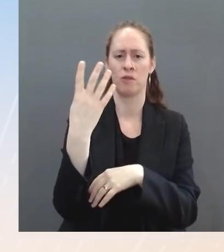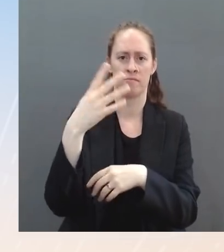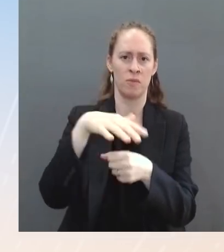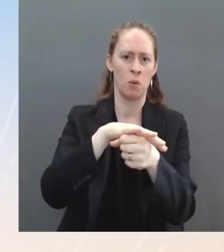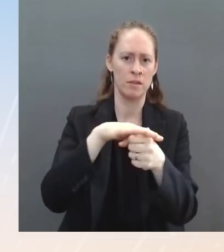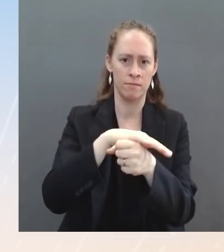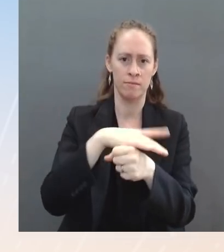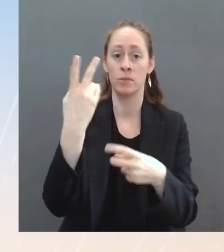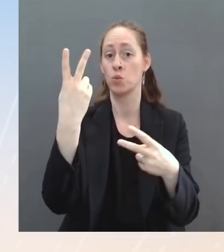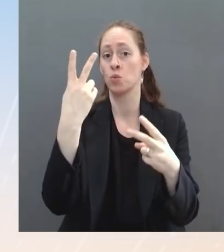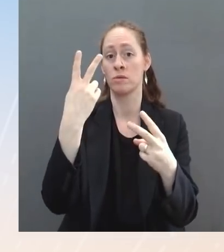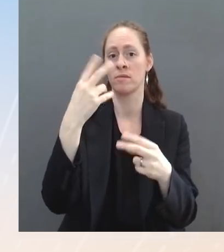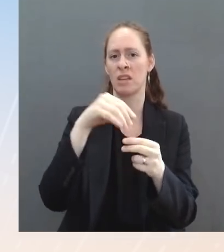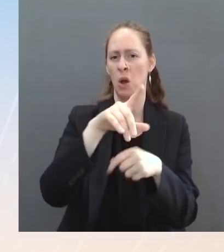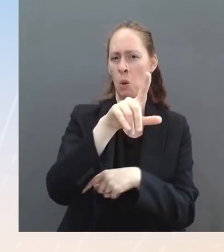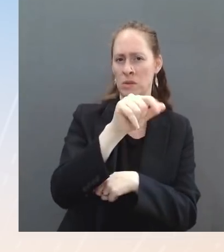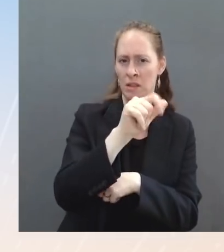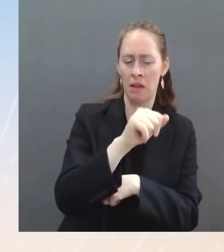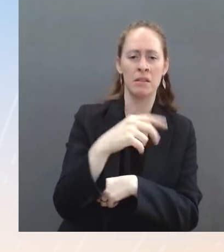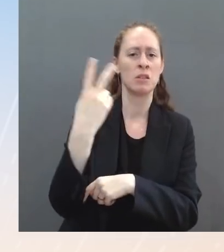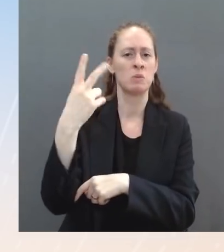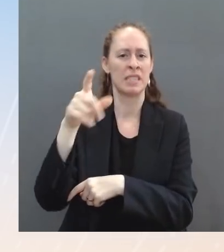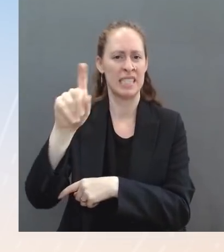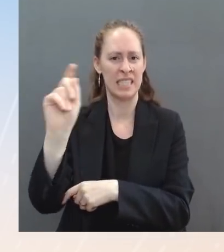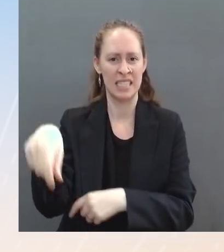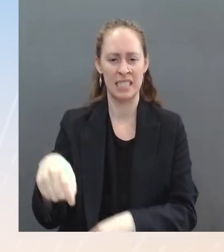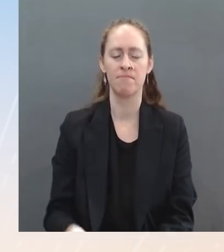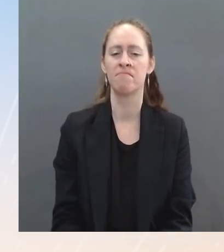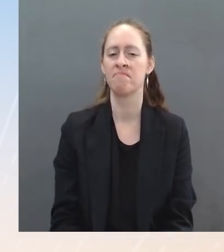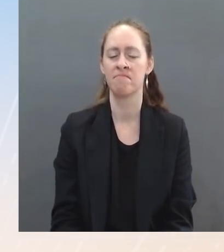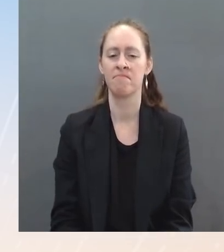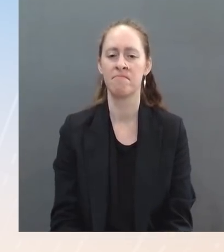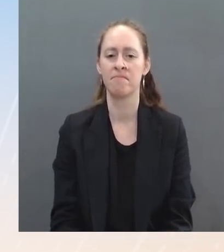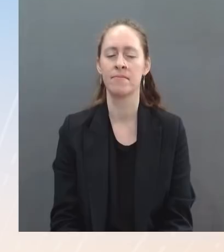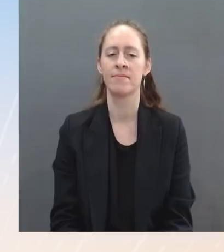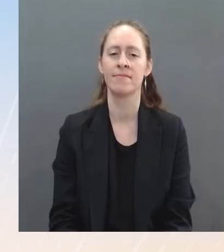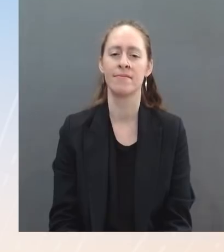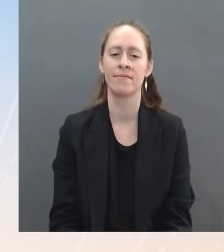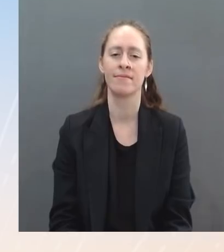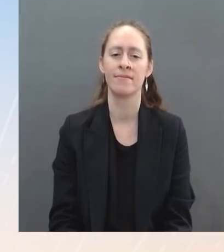under his extraordinary emergency powers associated with supply disruptions,